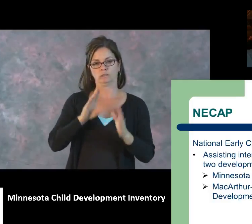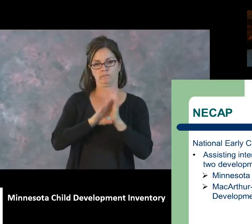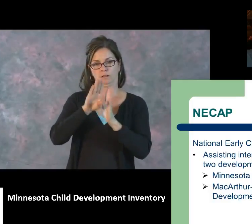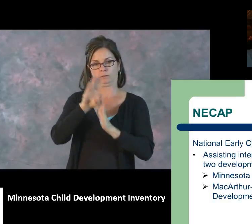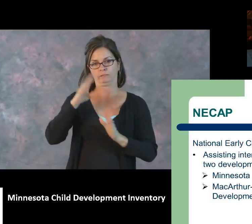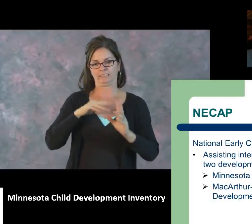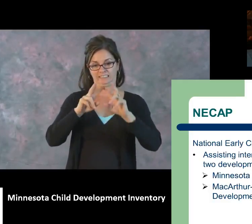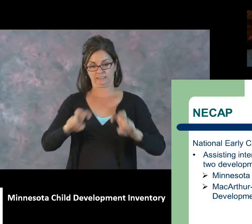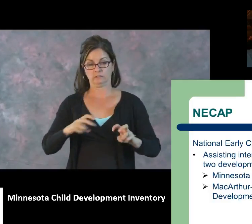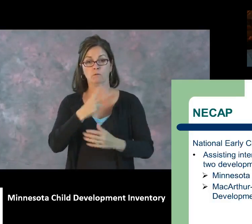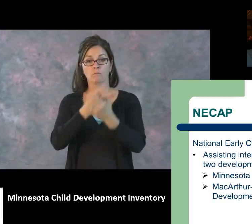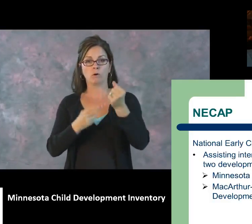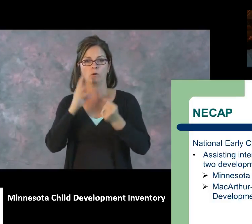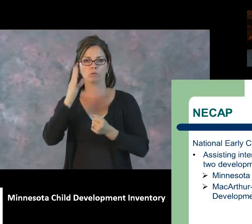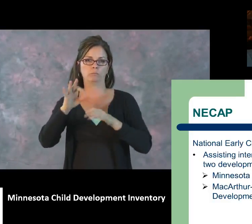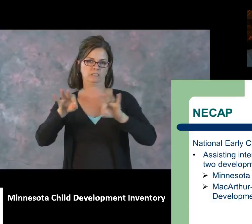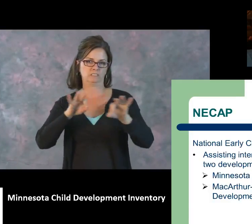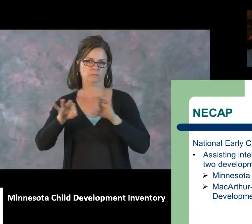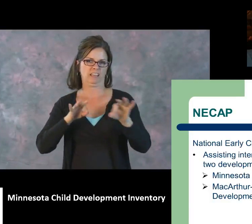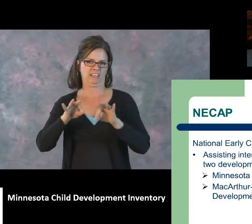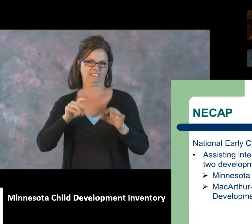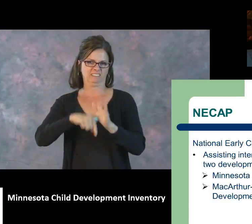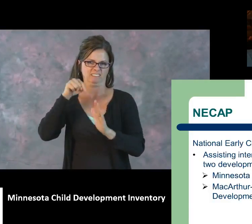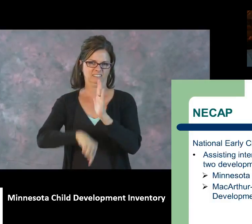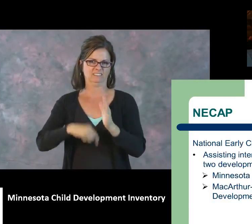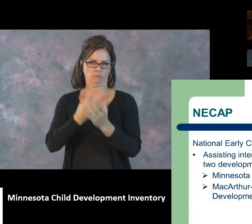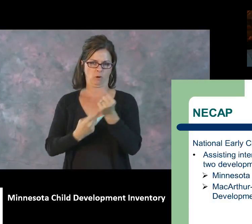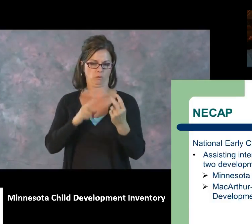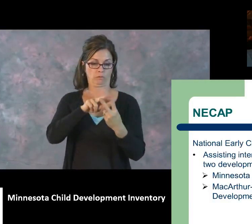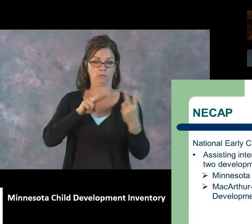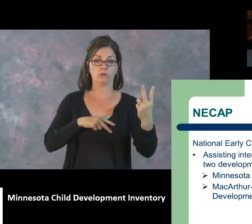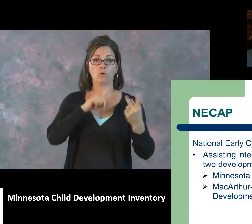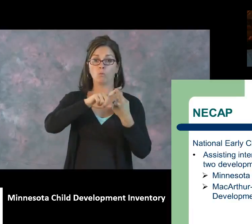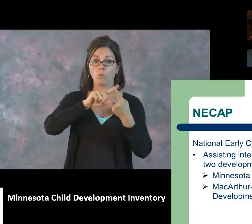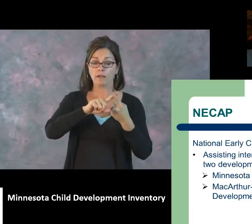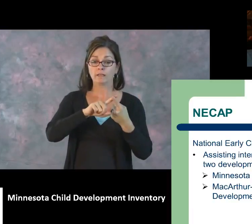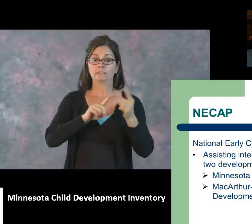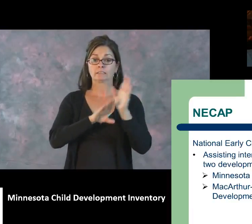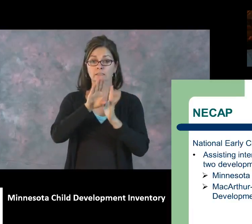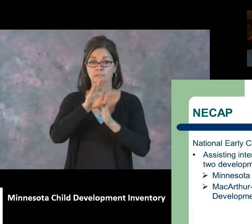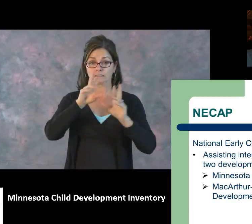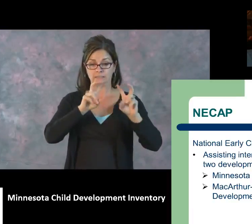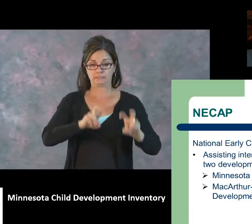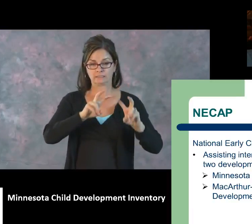Both, of which, will be covered in this webinar series. One is the assessment, that we're talking about today,